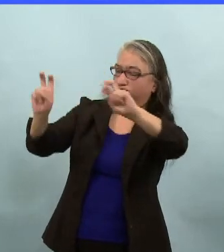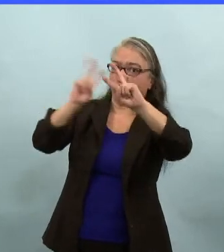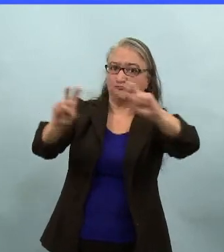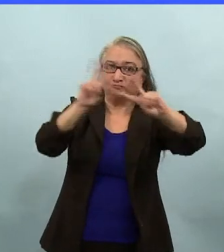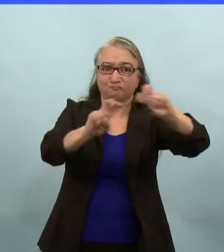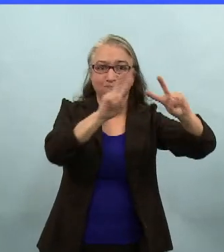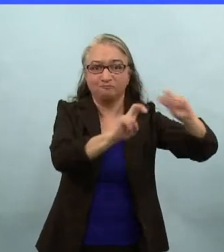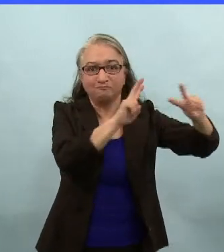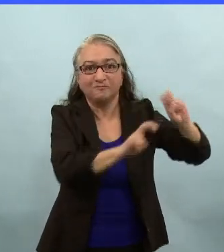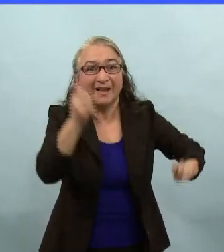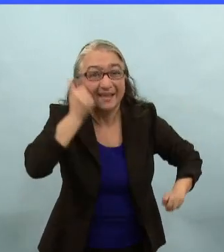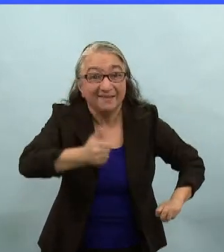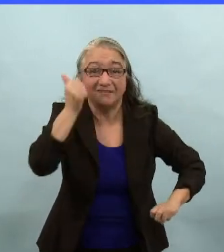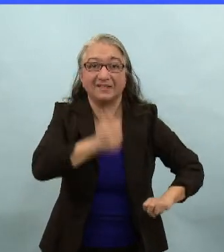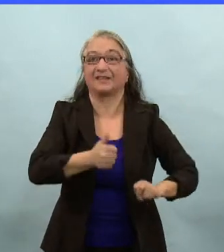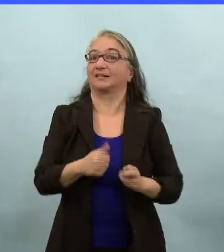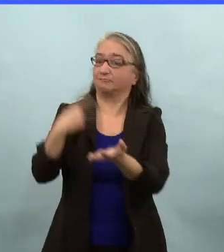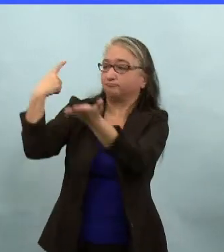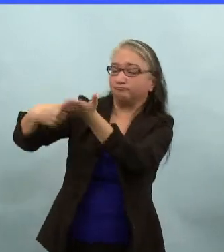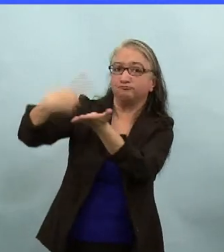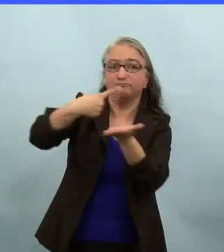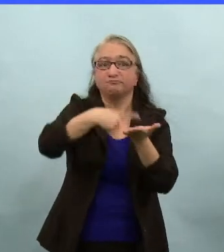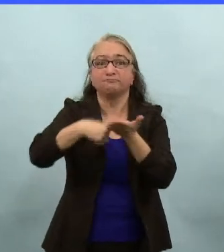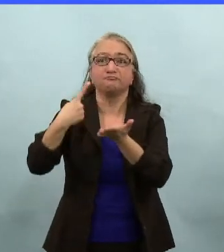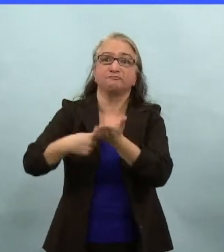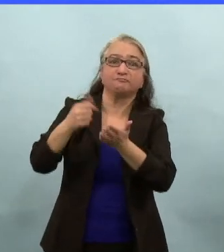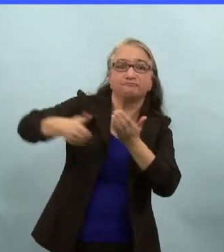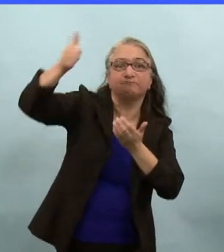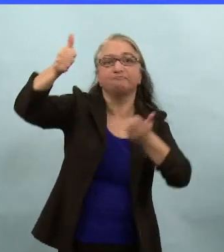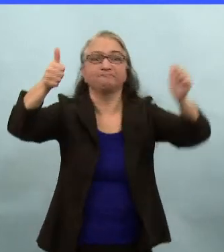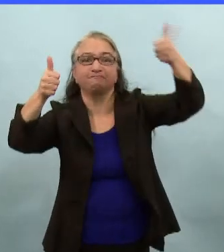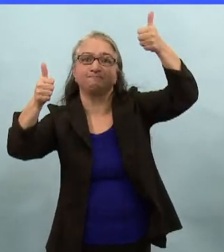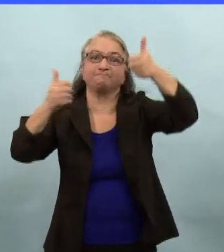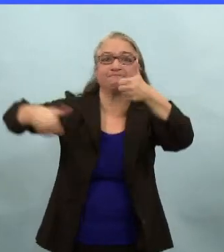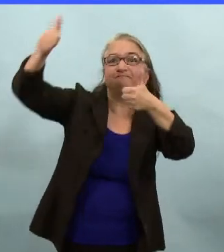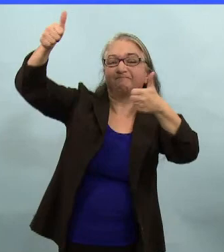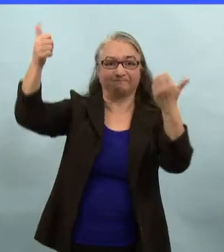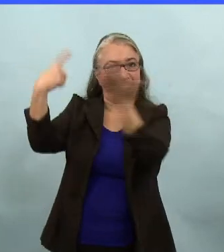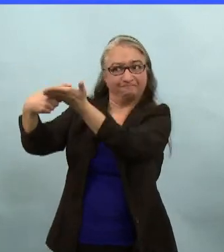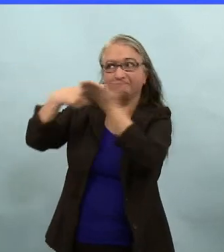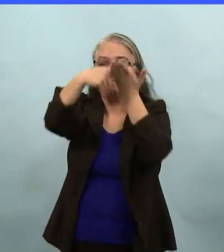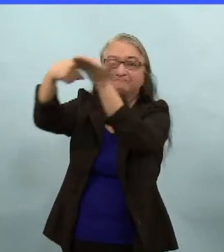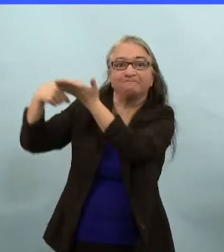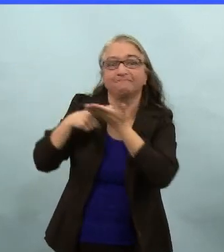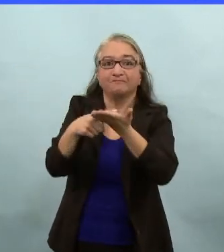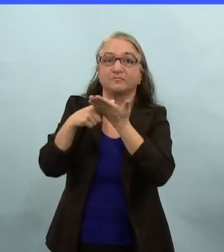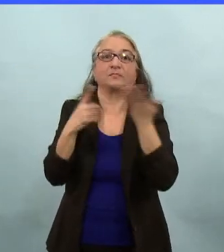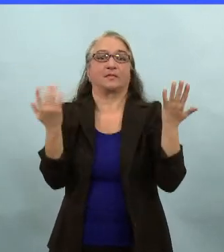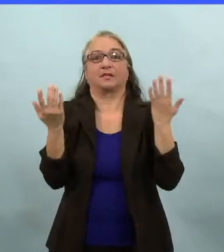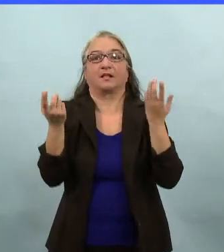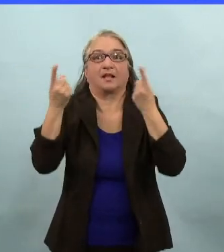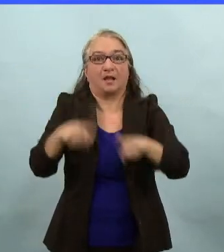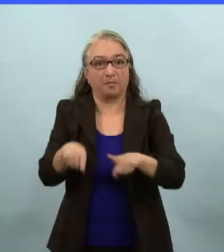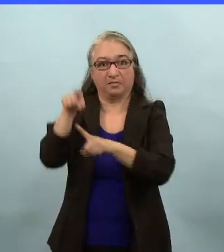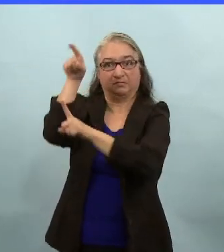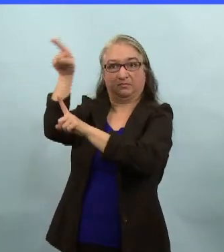um in every morning and and finding out what is happening overnight what is what are we seeing